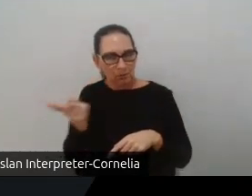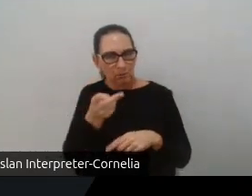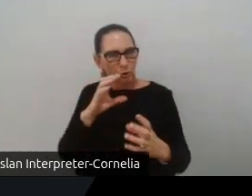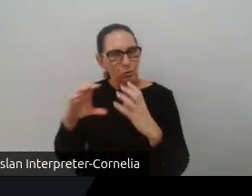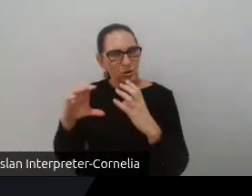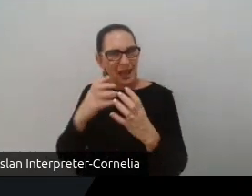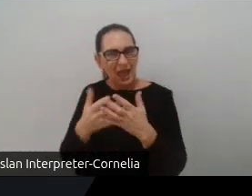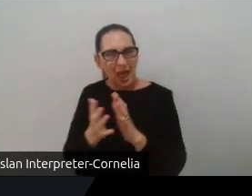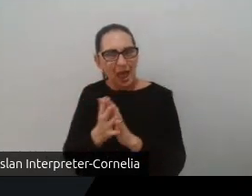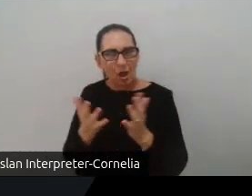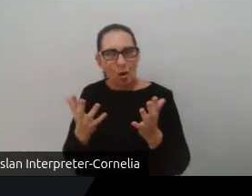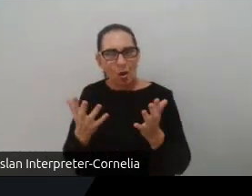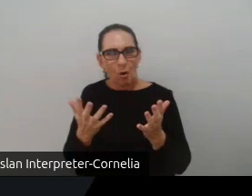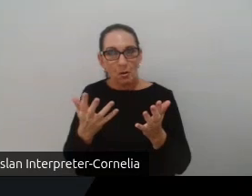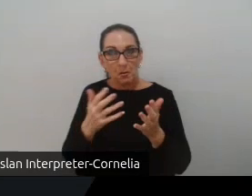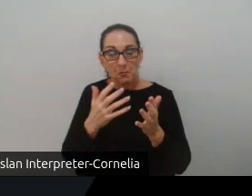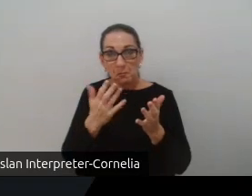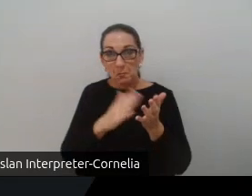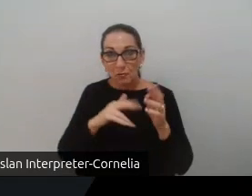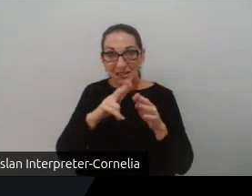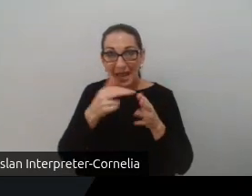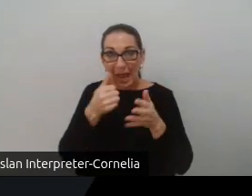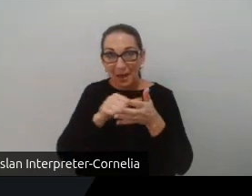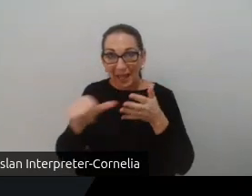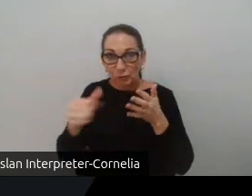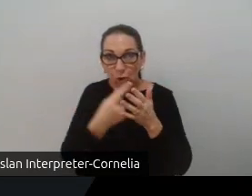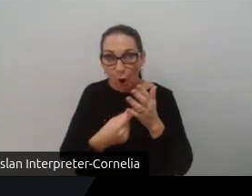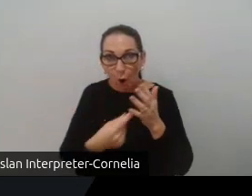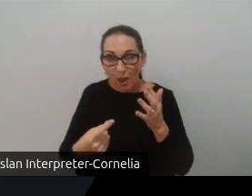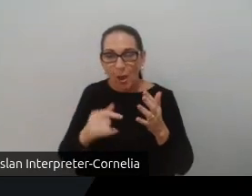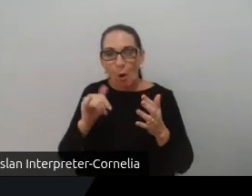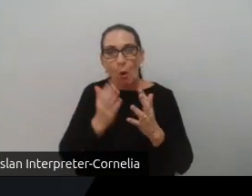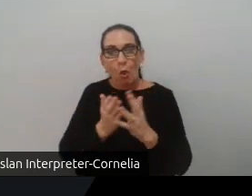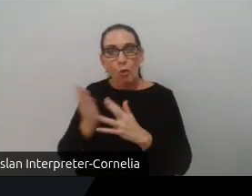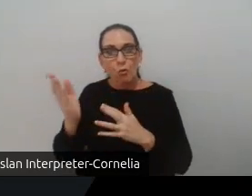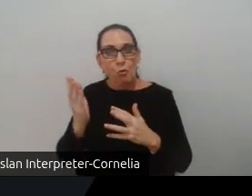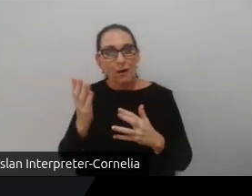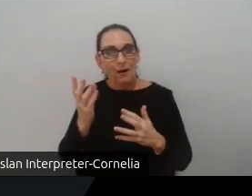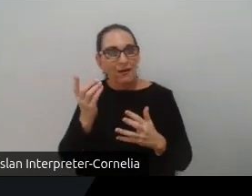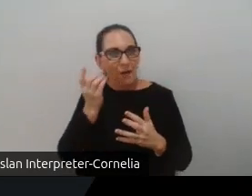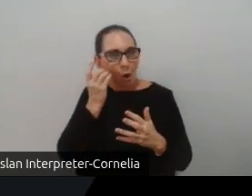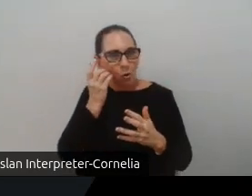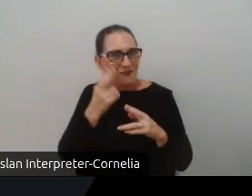for example, a parenting application only and only by phone, for example, in emergency circumstances.